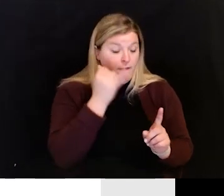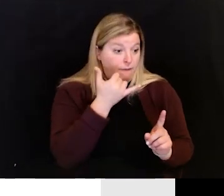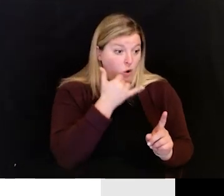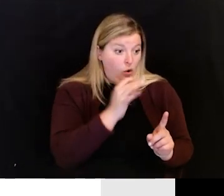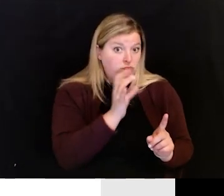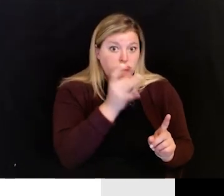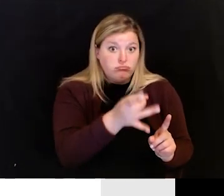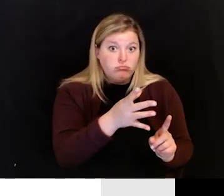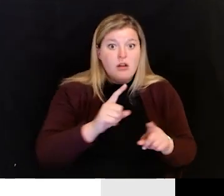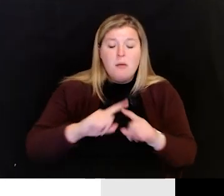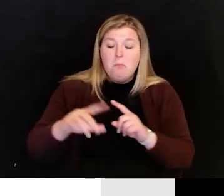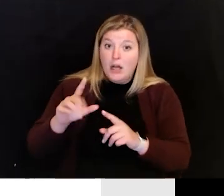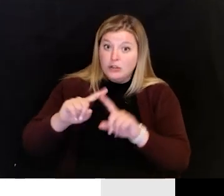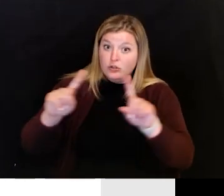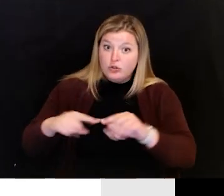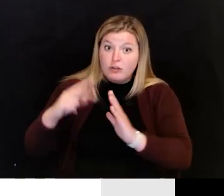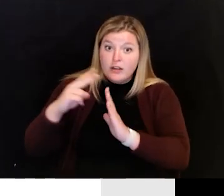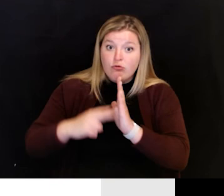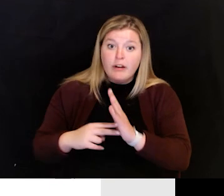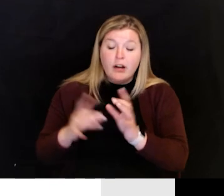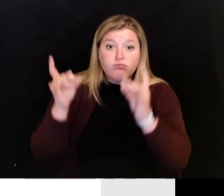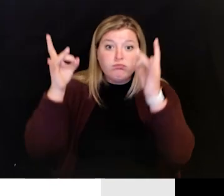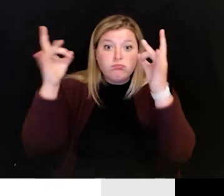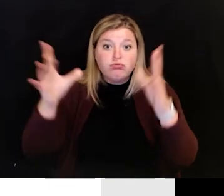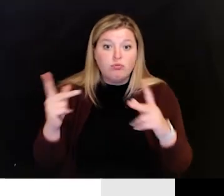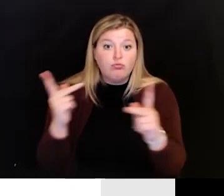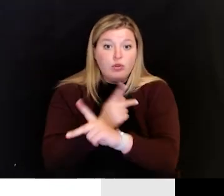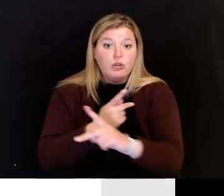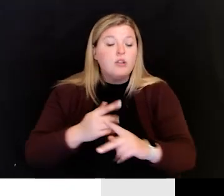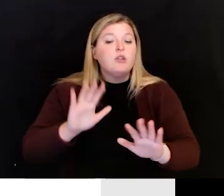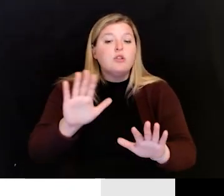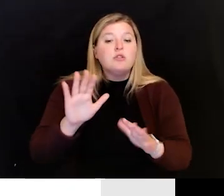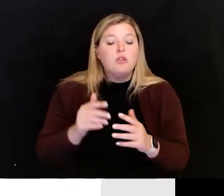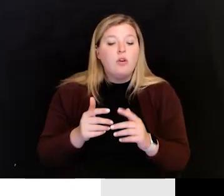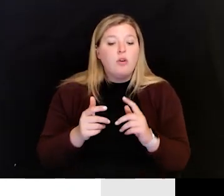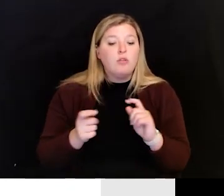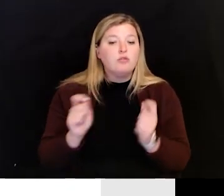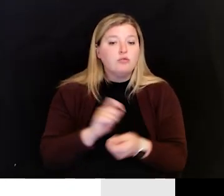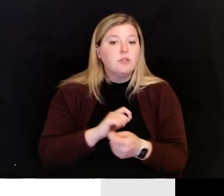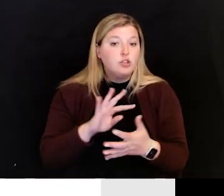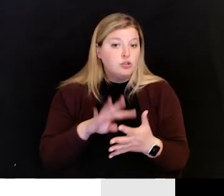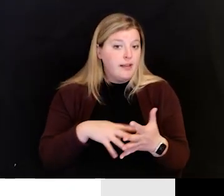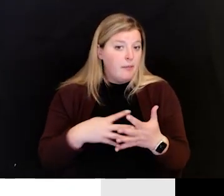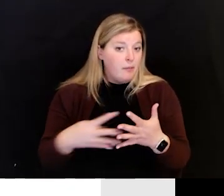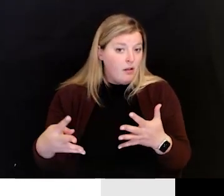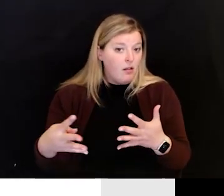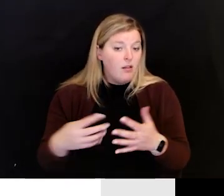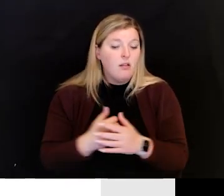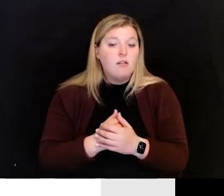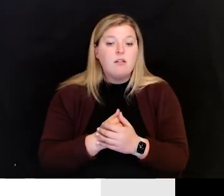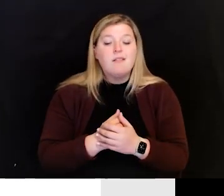So, you know, just switch it to a table. You know, unfortunately, sometimes,